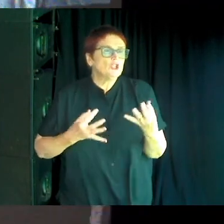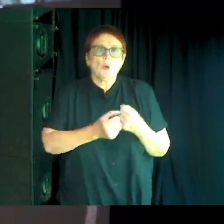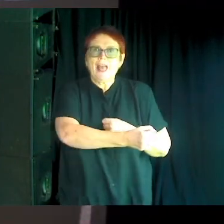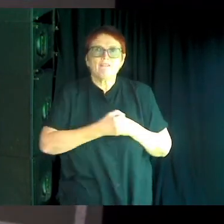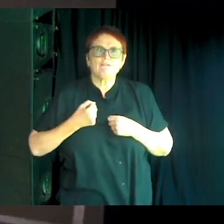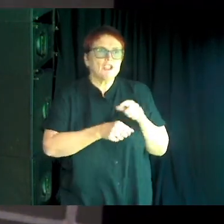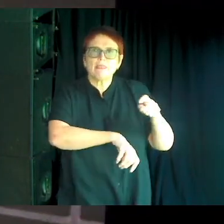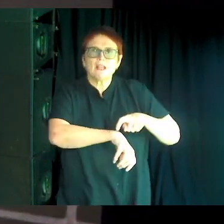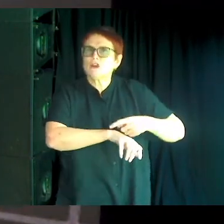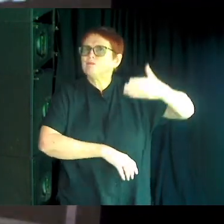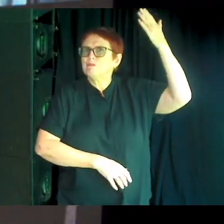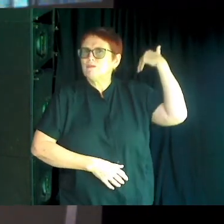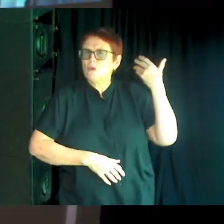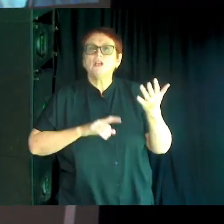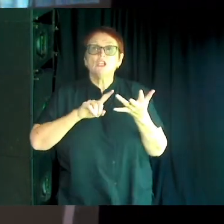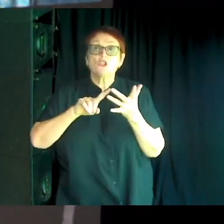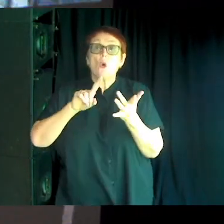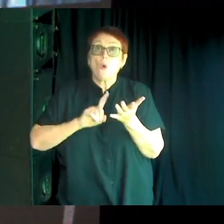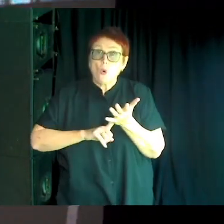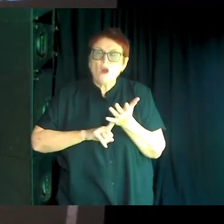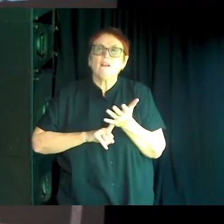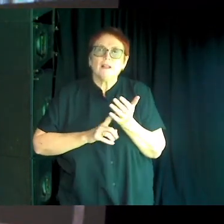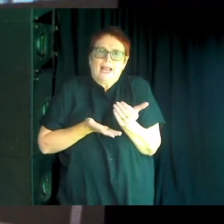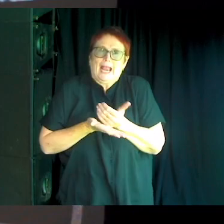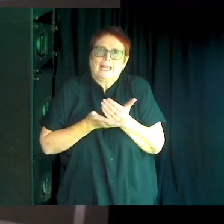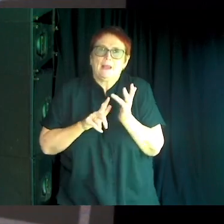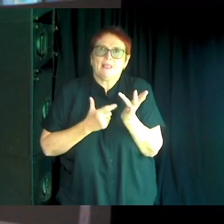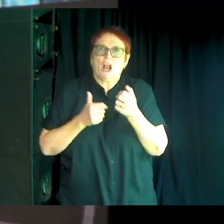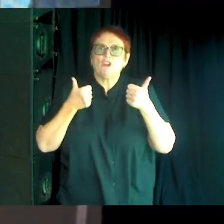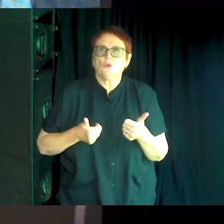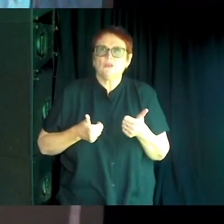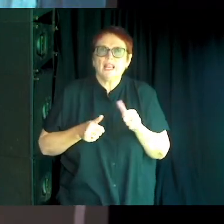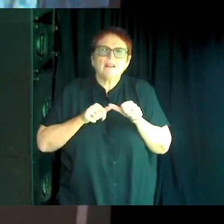so we have this oil surface so it kind of protects the curry and then make the curry last longer